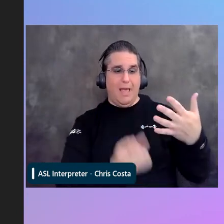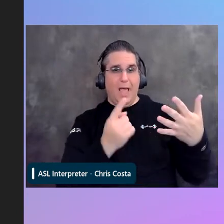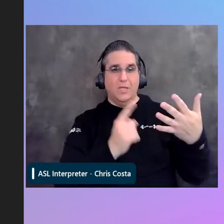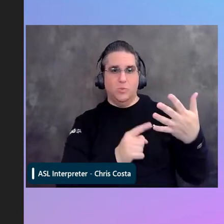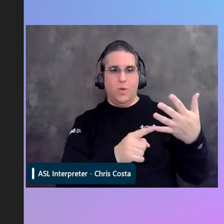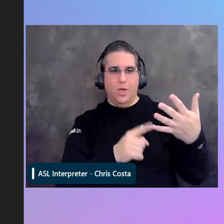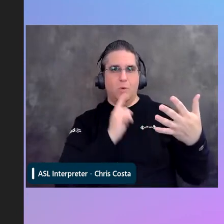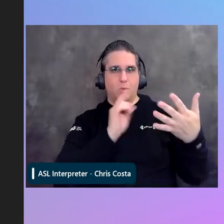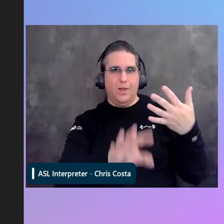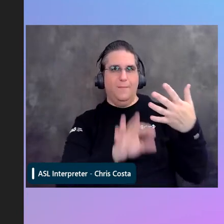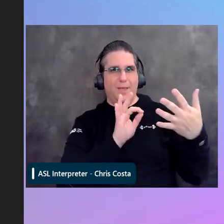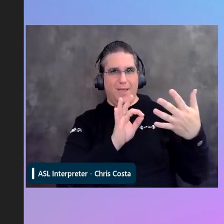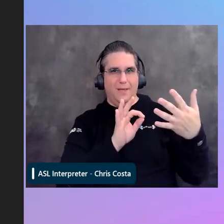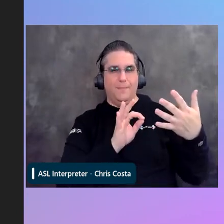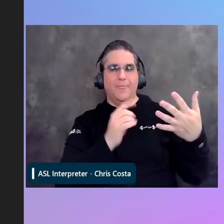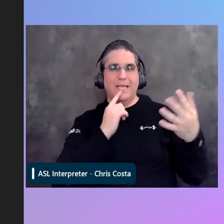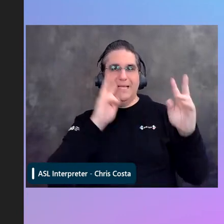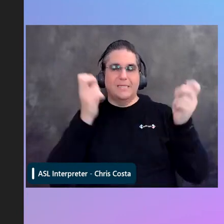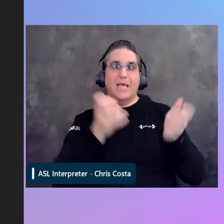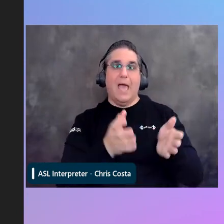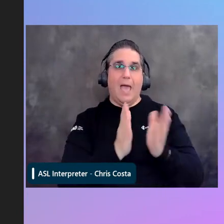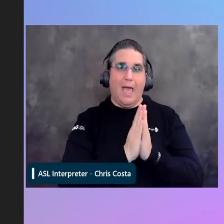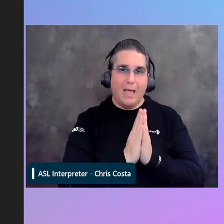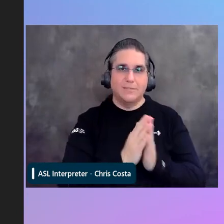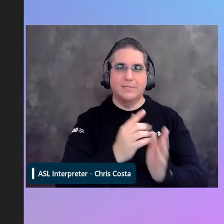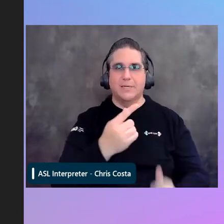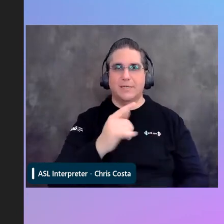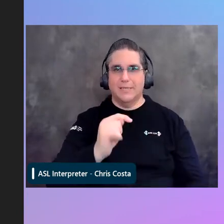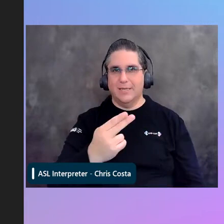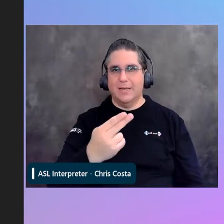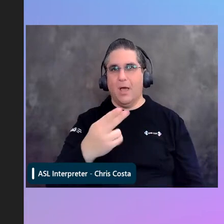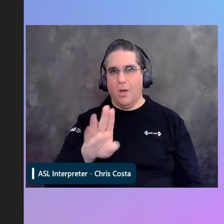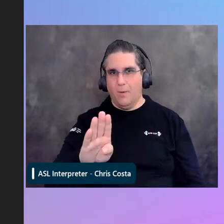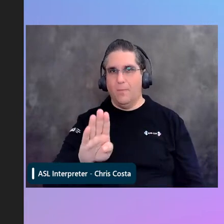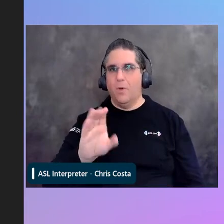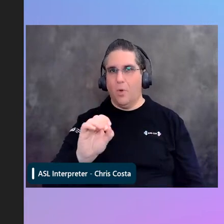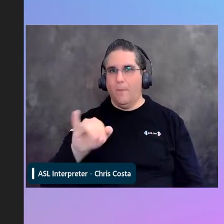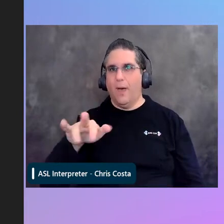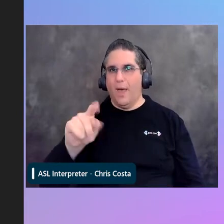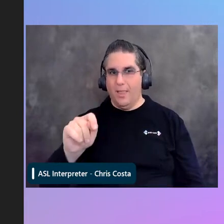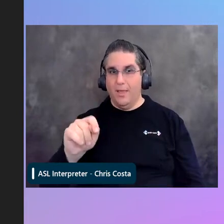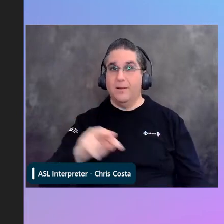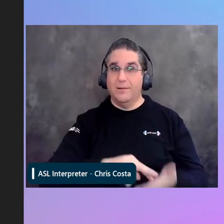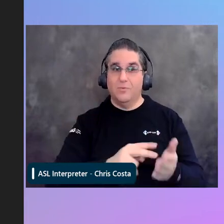Ask GitHub Copilot, which will bring up the interface of the